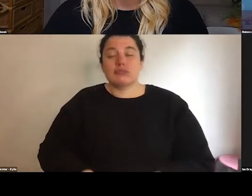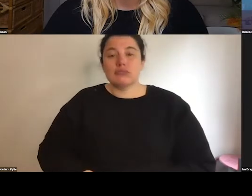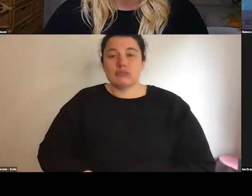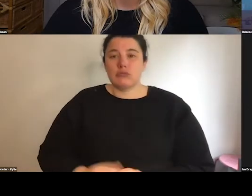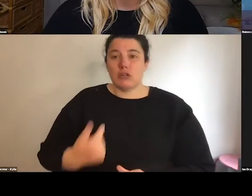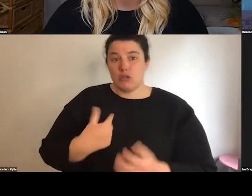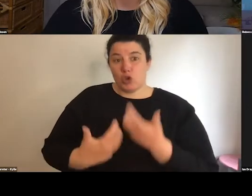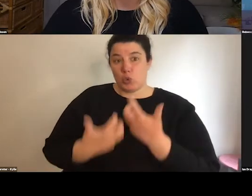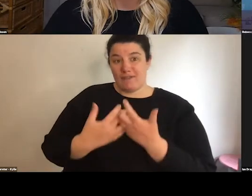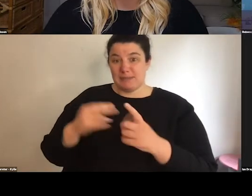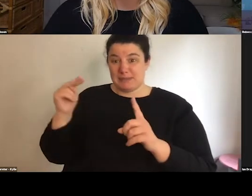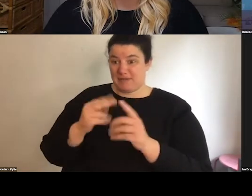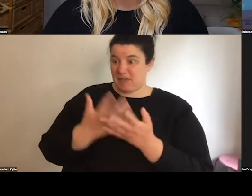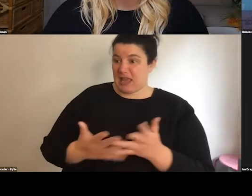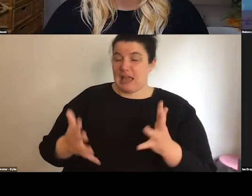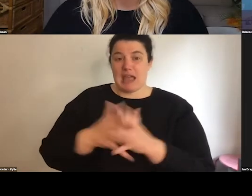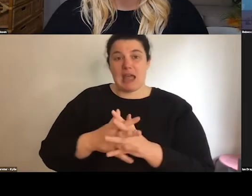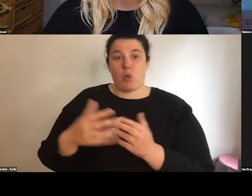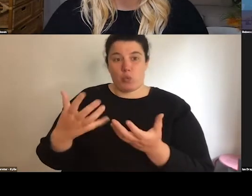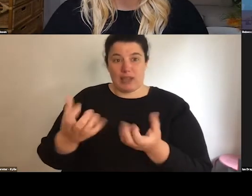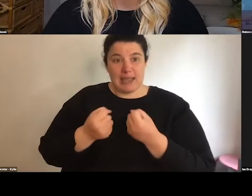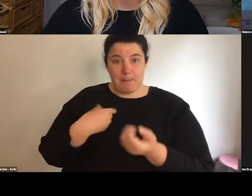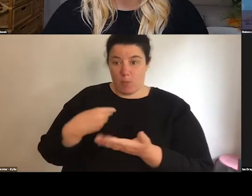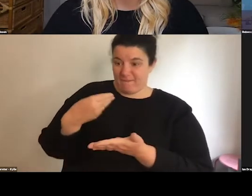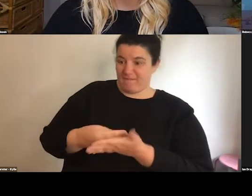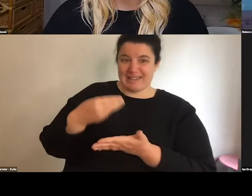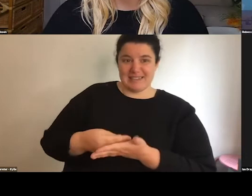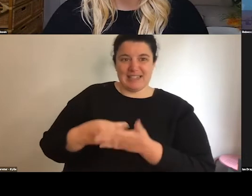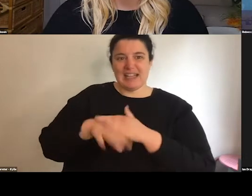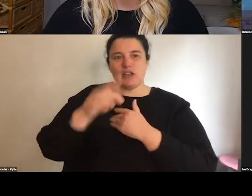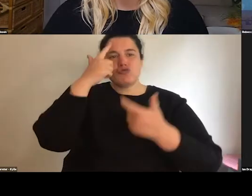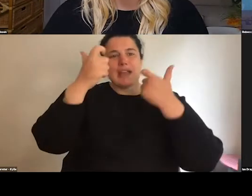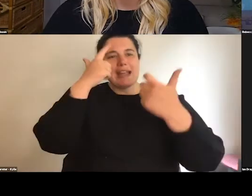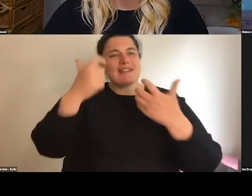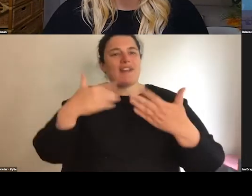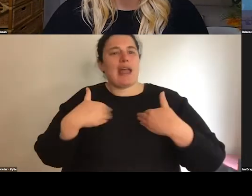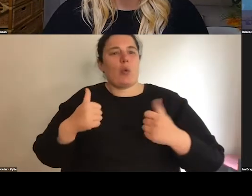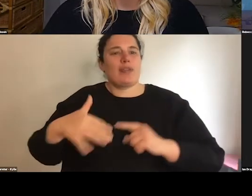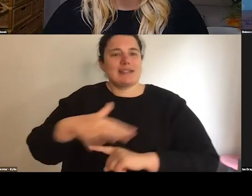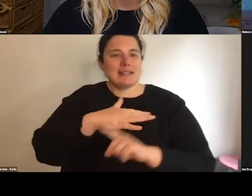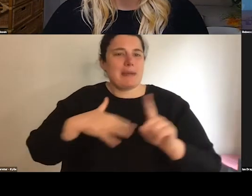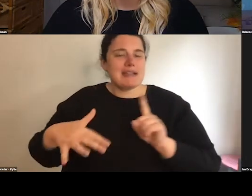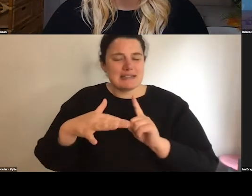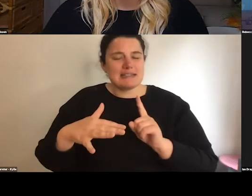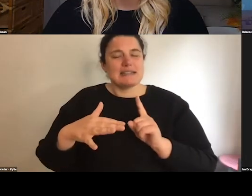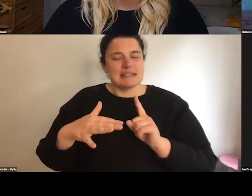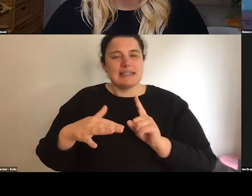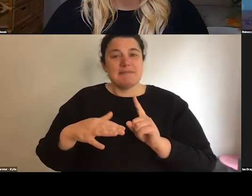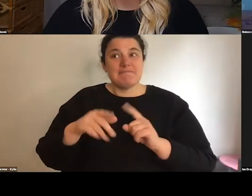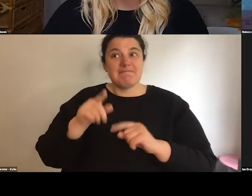we get more funding in this sort of creative health space and he definitely said that from his experience